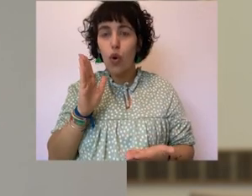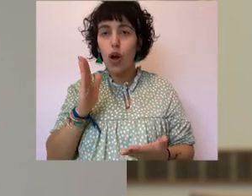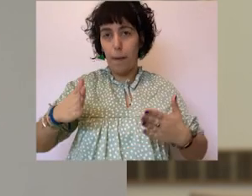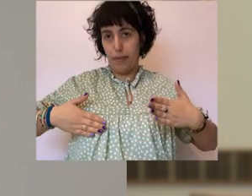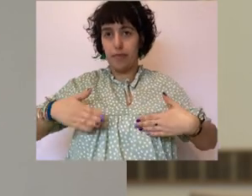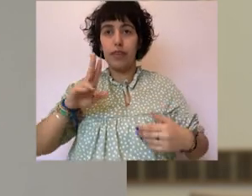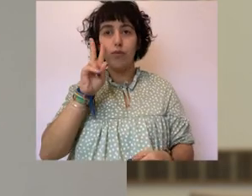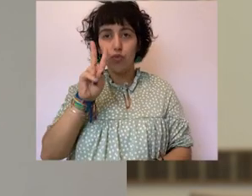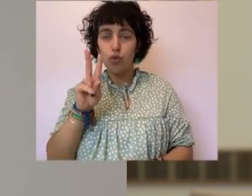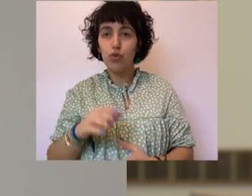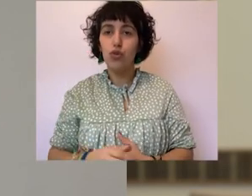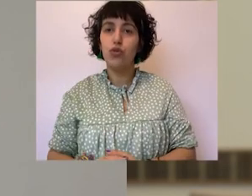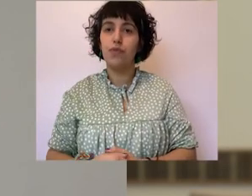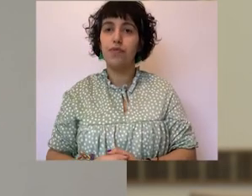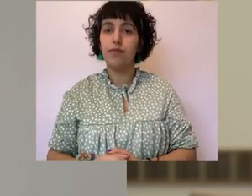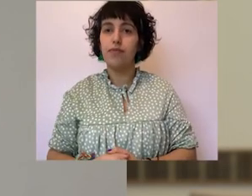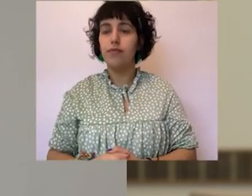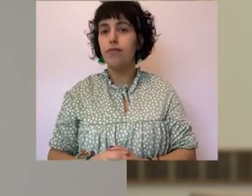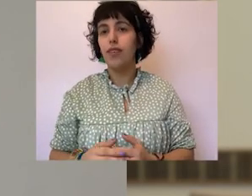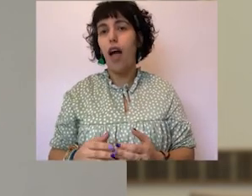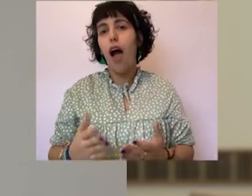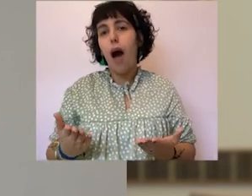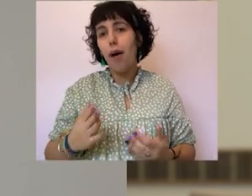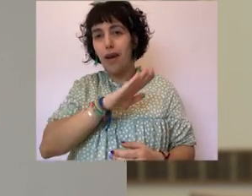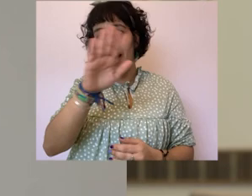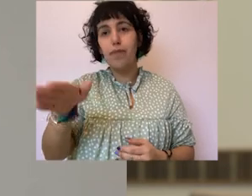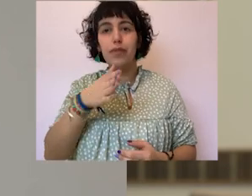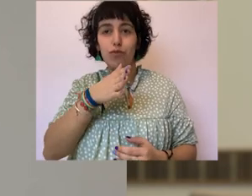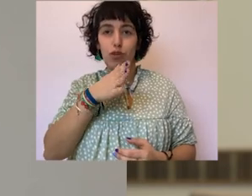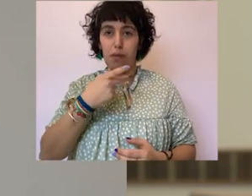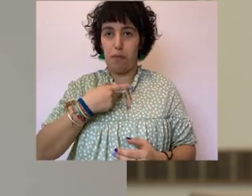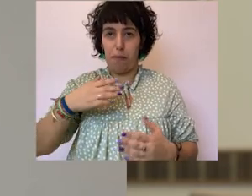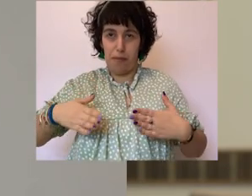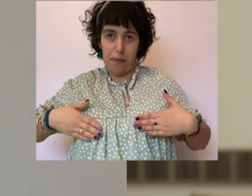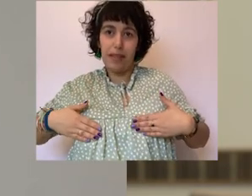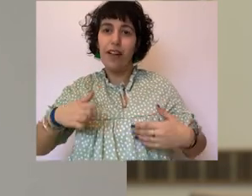So we all know that I have boobs. So I have, like all of us -I also have!